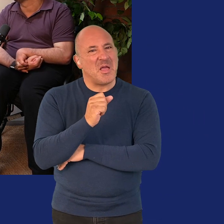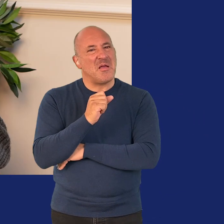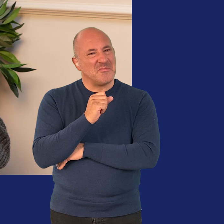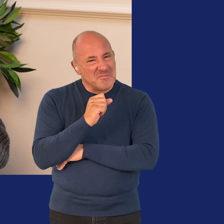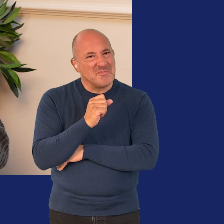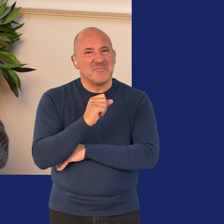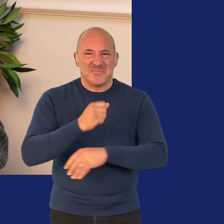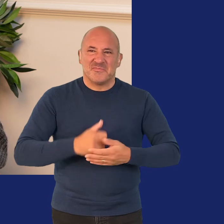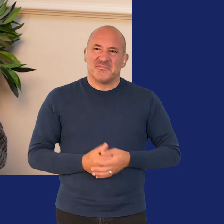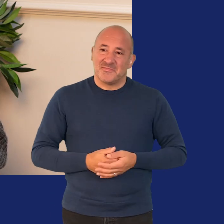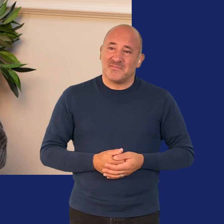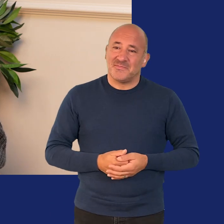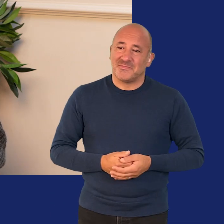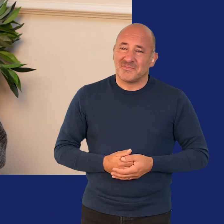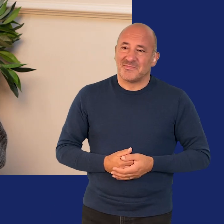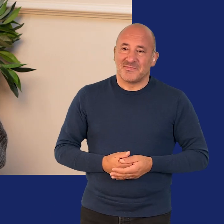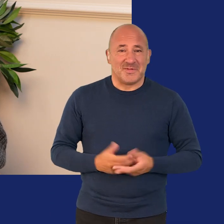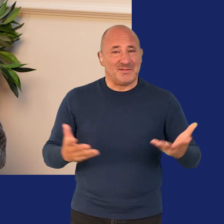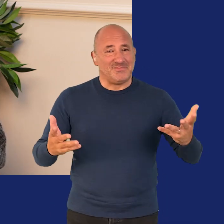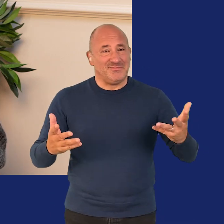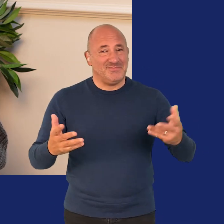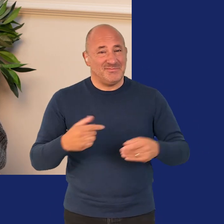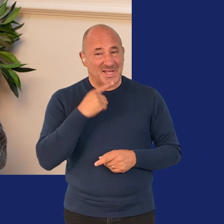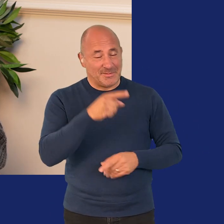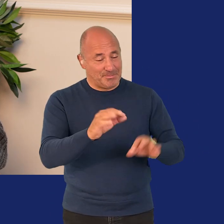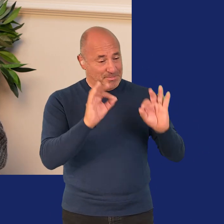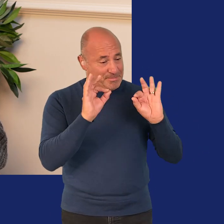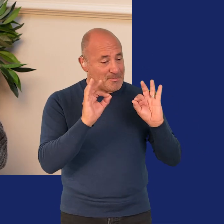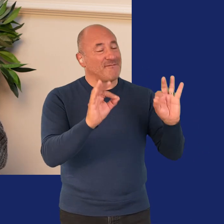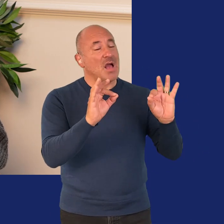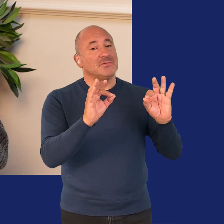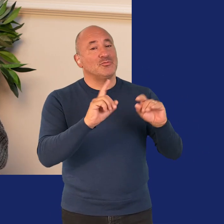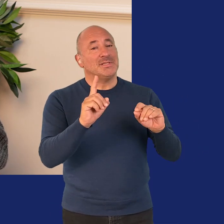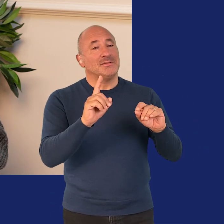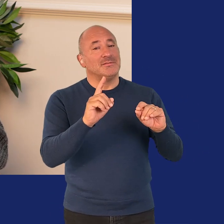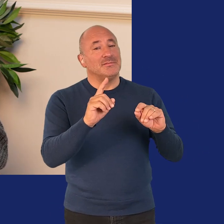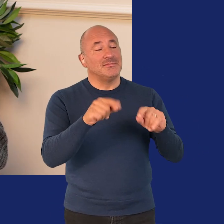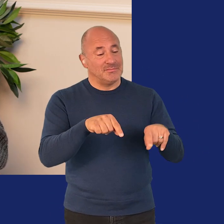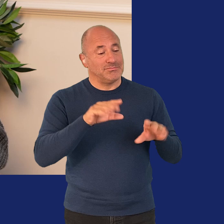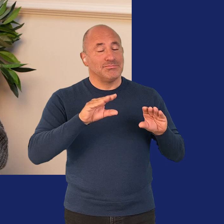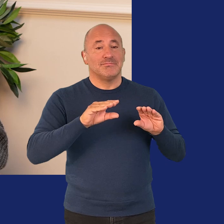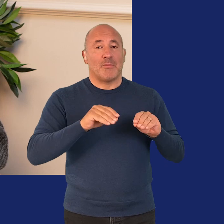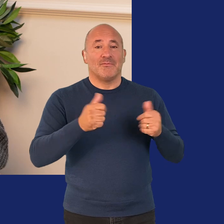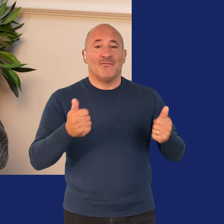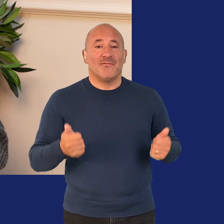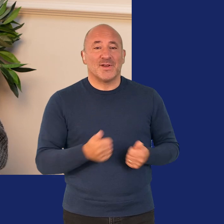, Josh: Well, 'cause I think that's the perfect place to end the episode.